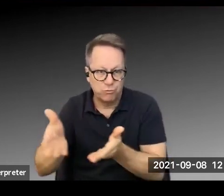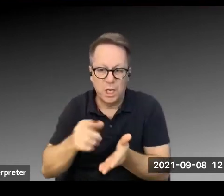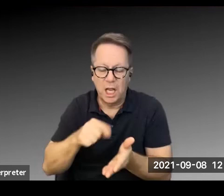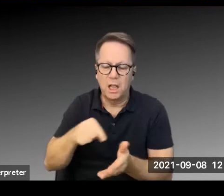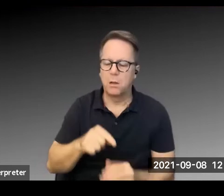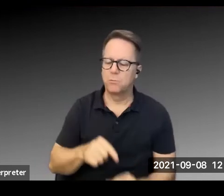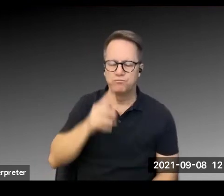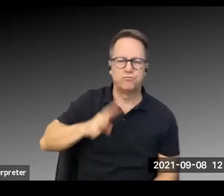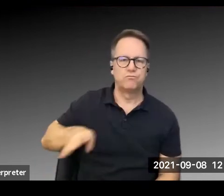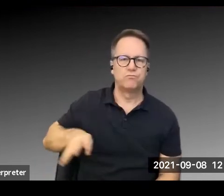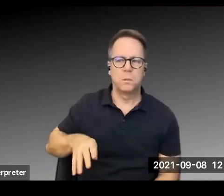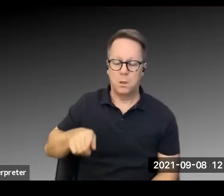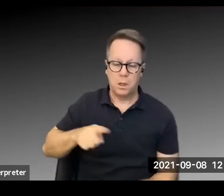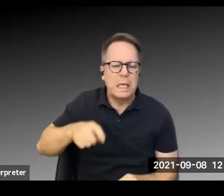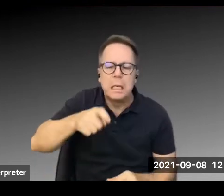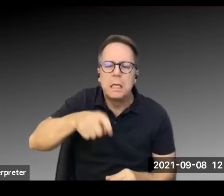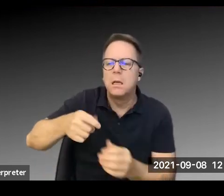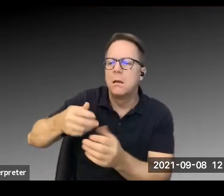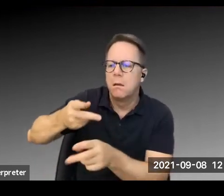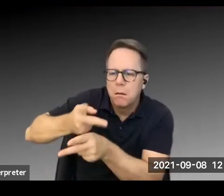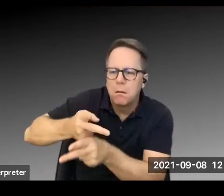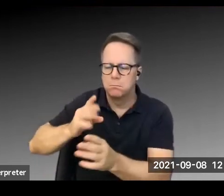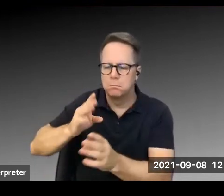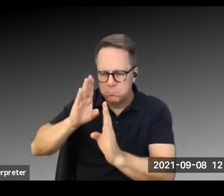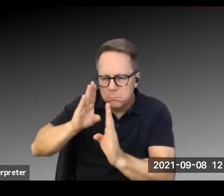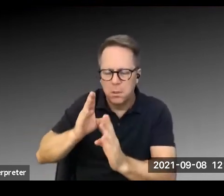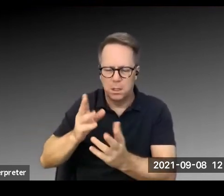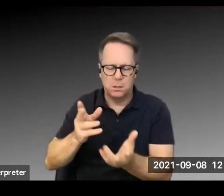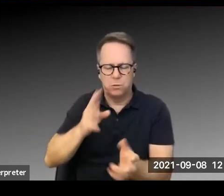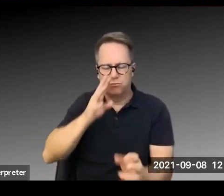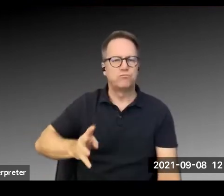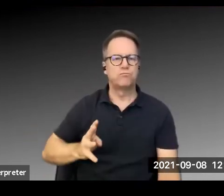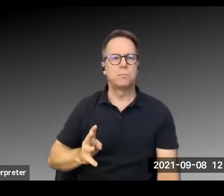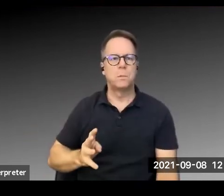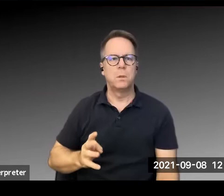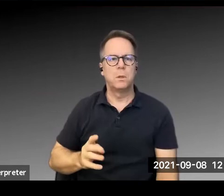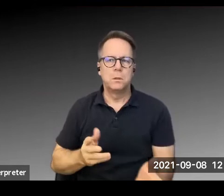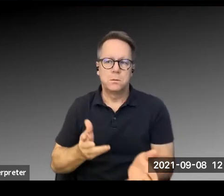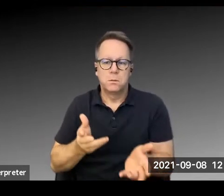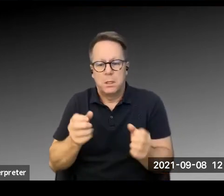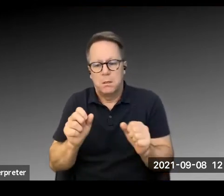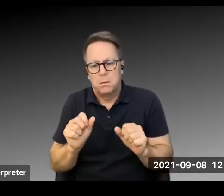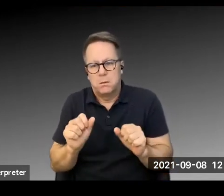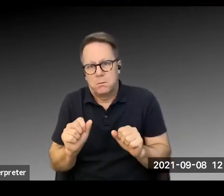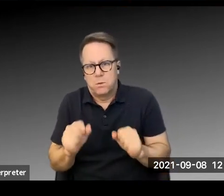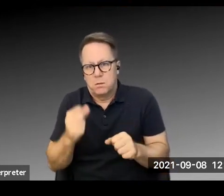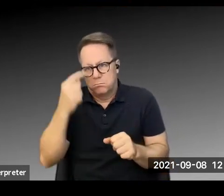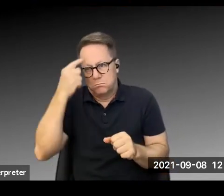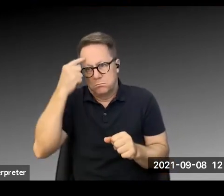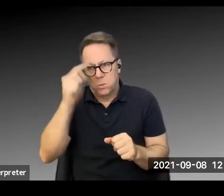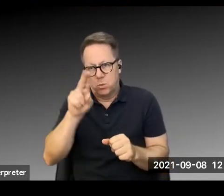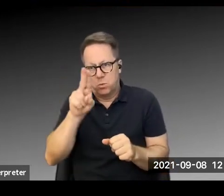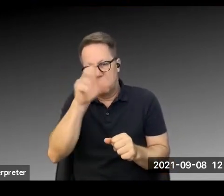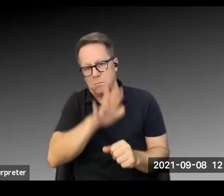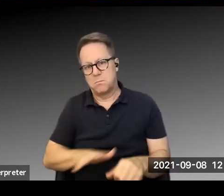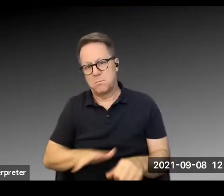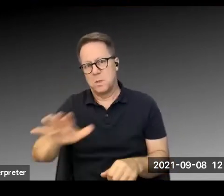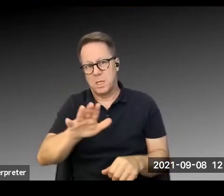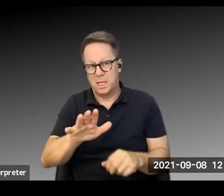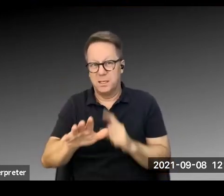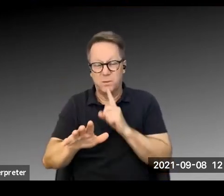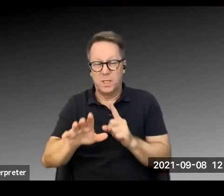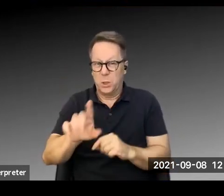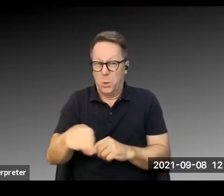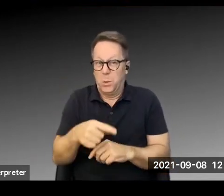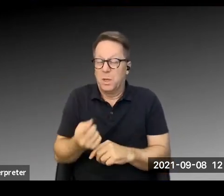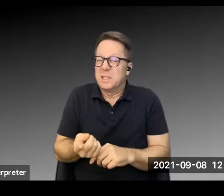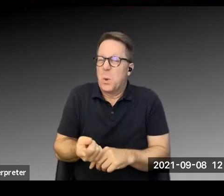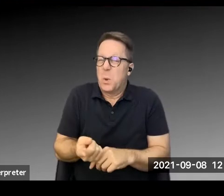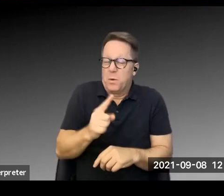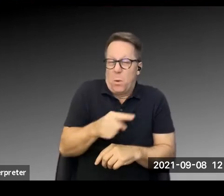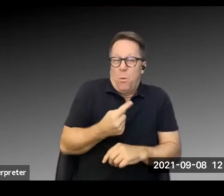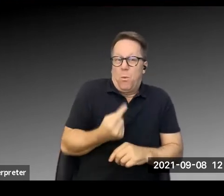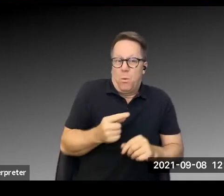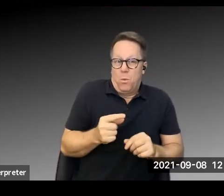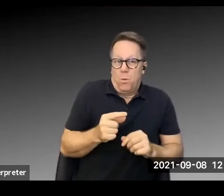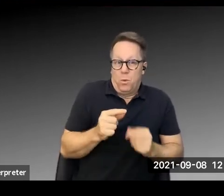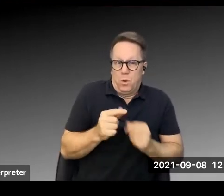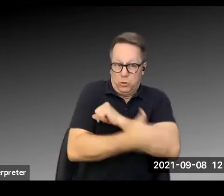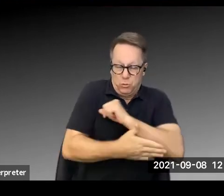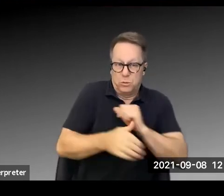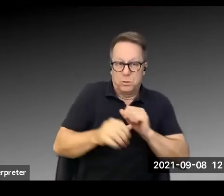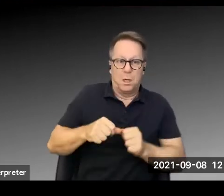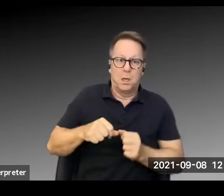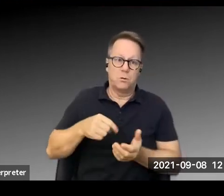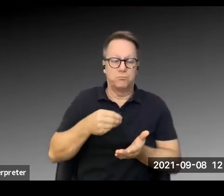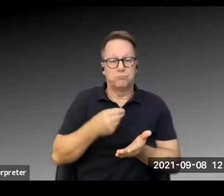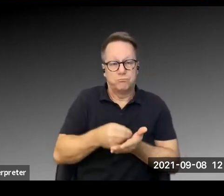You could argue that has everything to do with the fact that the United States, one of the only countries that can afford to do so, has decided it does not provide universal health care.